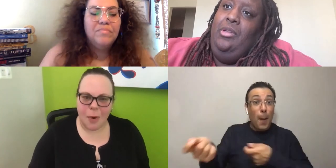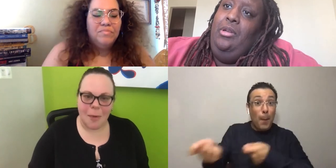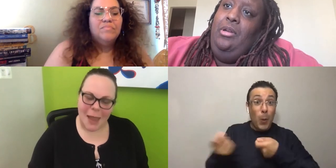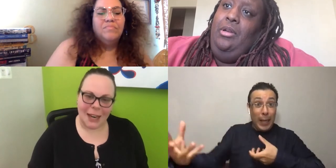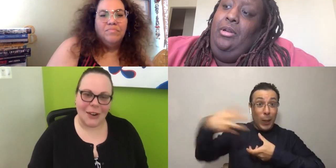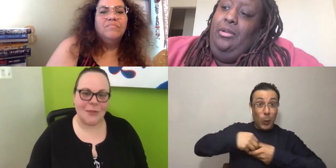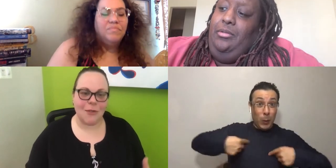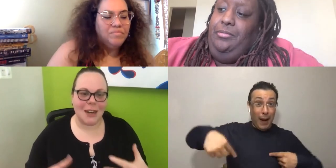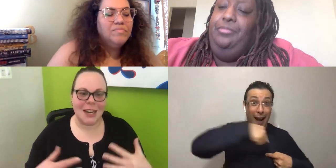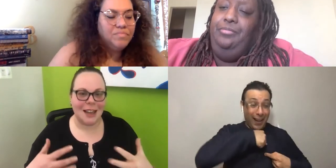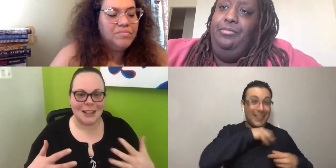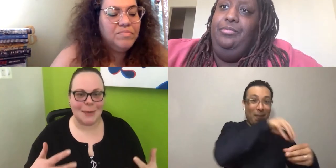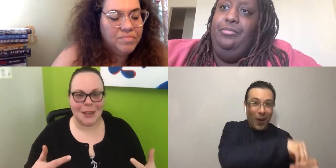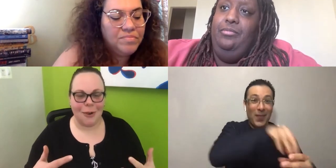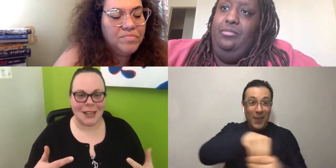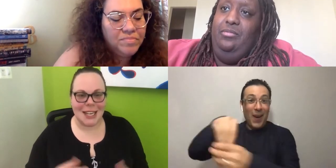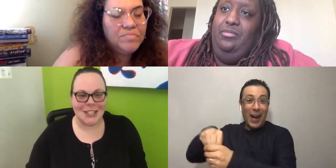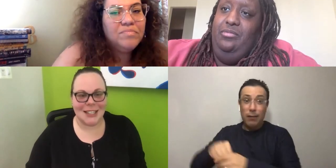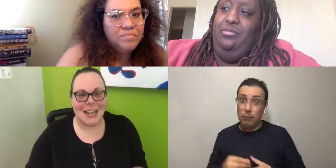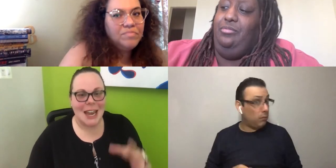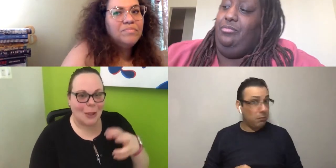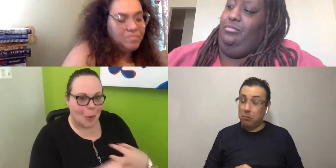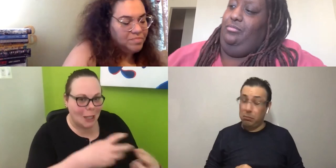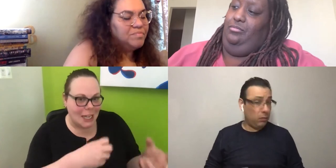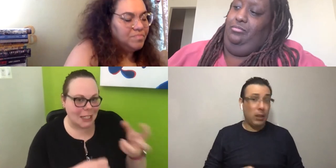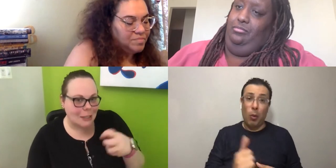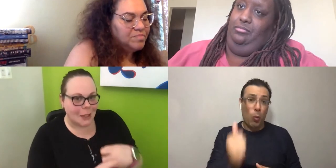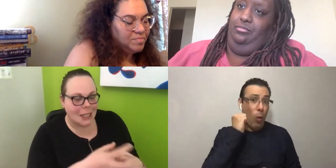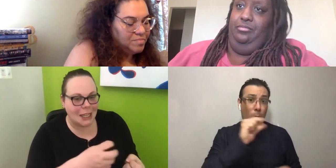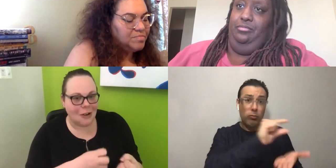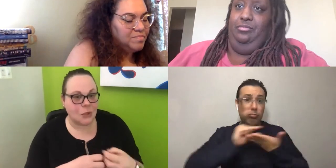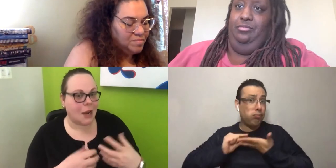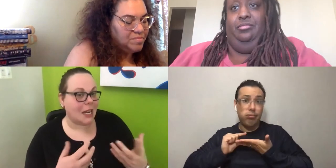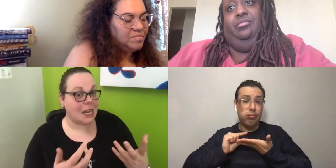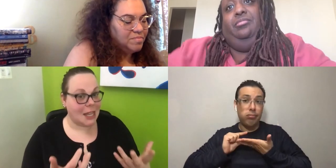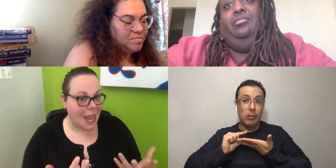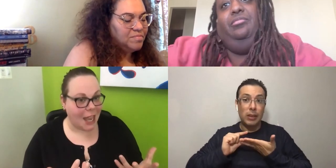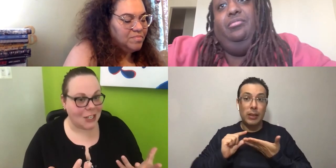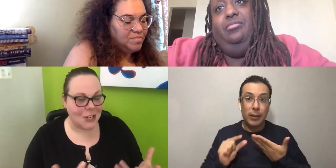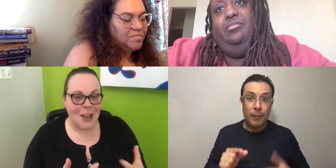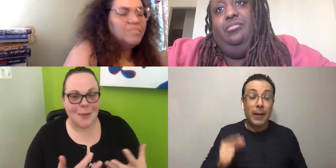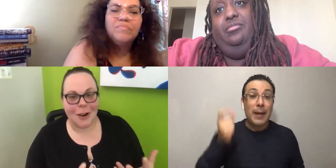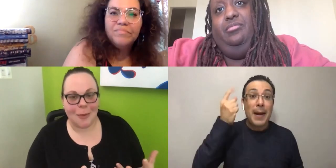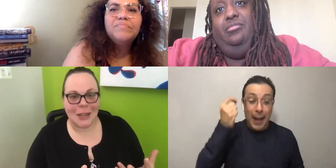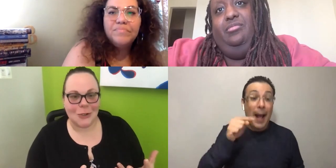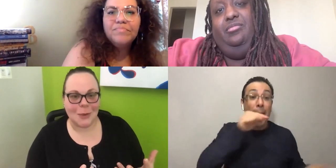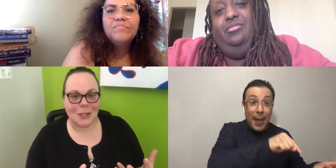If you’re funding non-disability organizations and they’re pulling in disability leaders, who aren’t getting any of the cash but are helping contribute to the work,